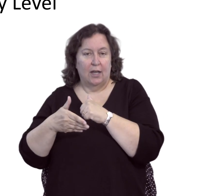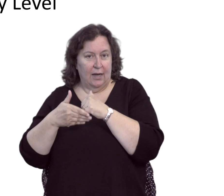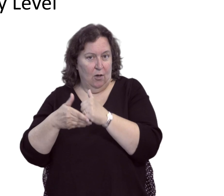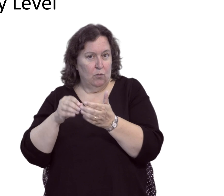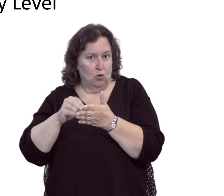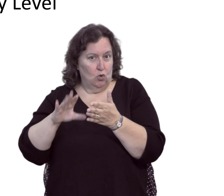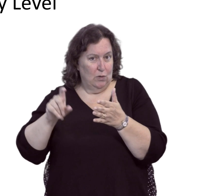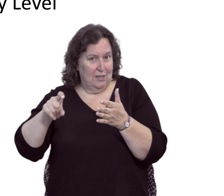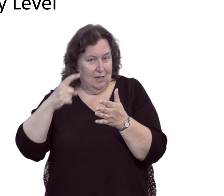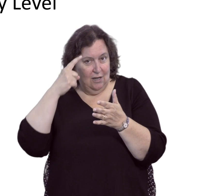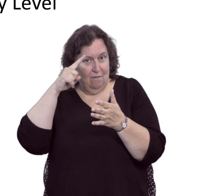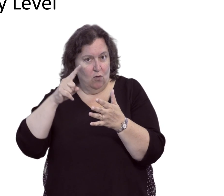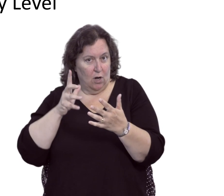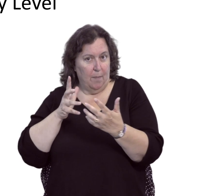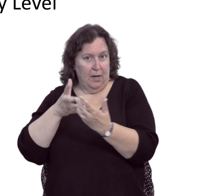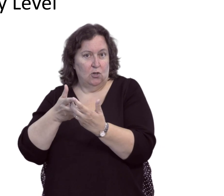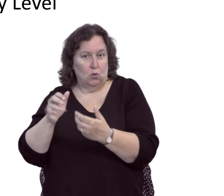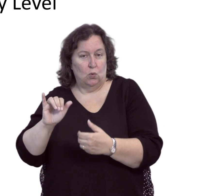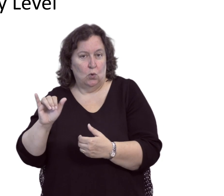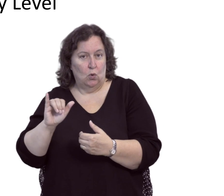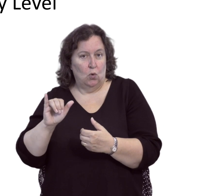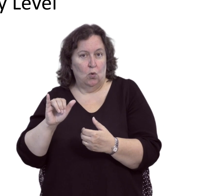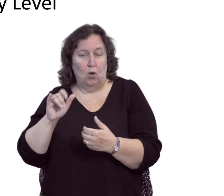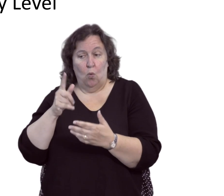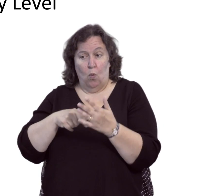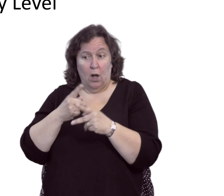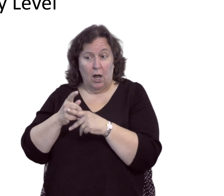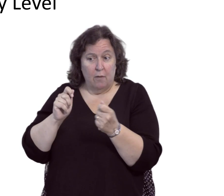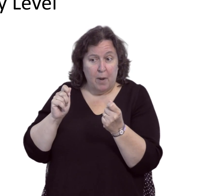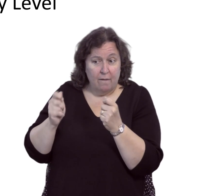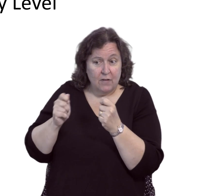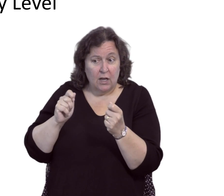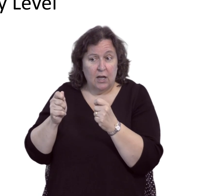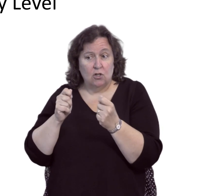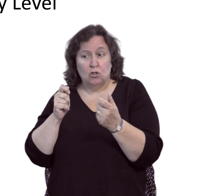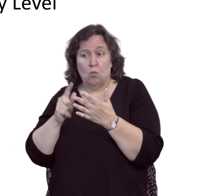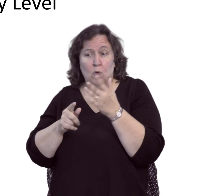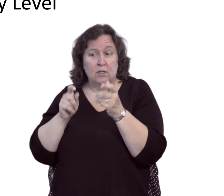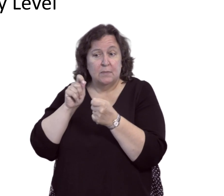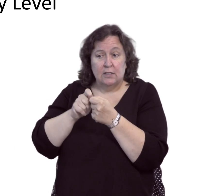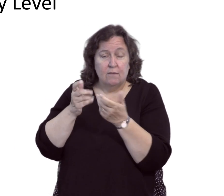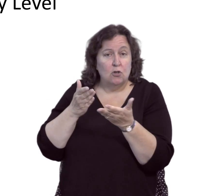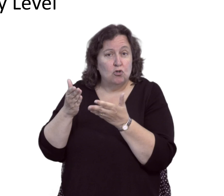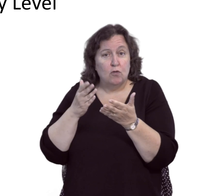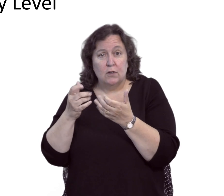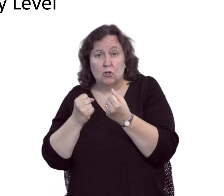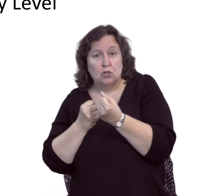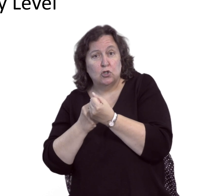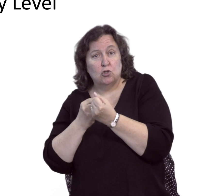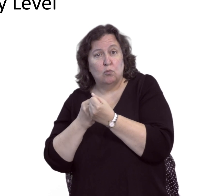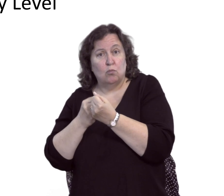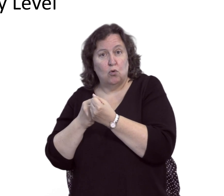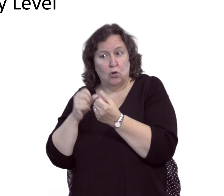can also help support the student's needs for accommodations, modifications, and specific services and support